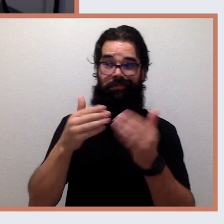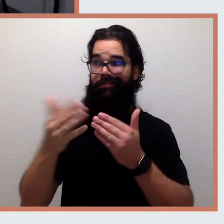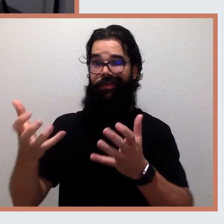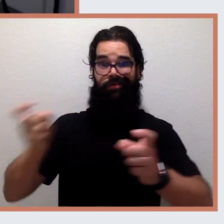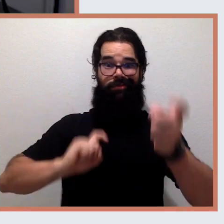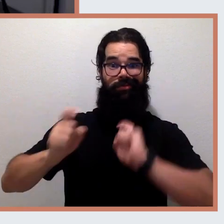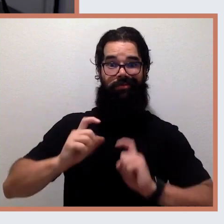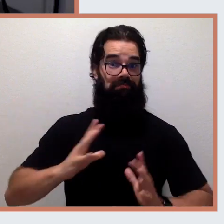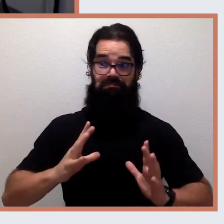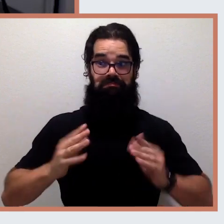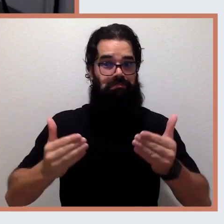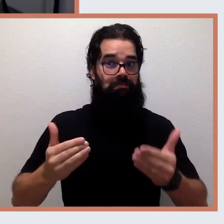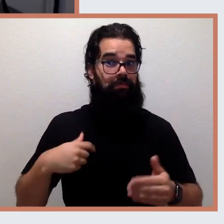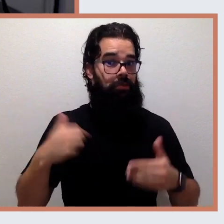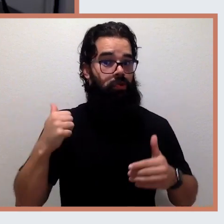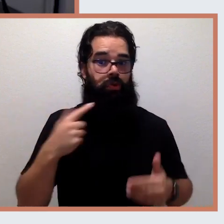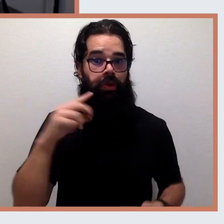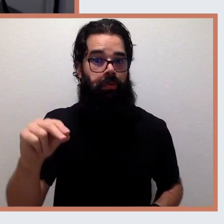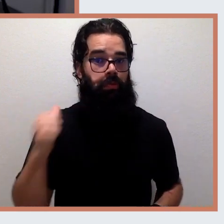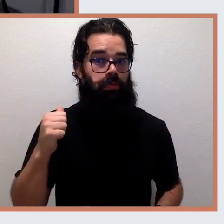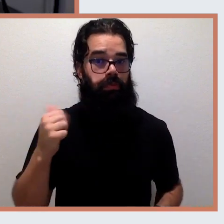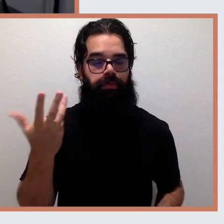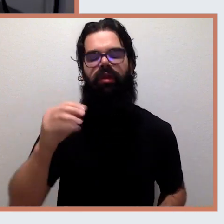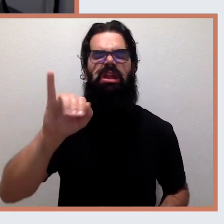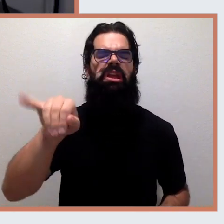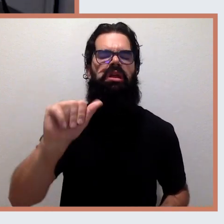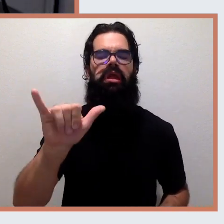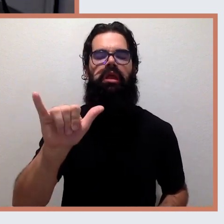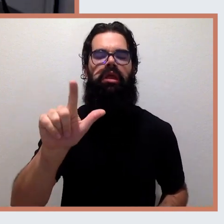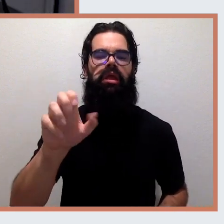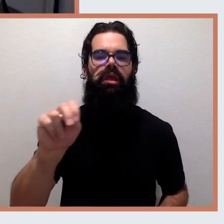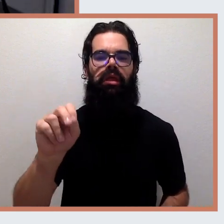11/18 also is my birthday, November 18th, so if anyone wants to send gifts, I won't say no.